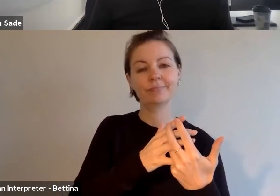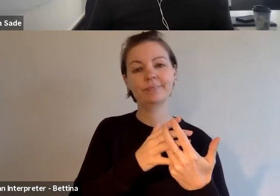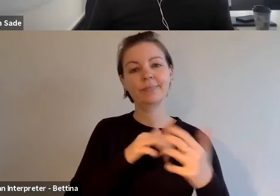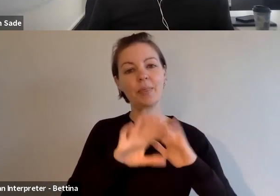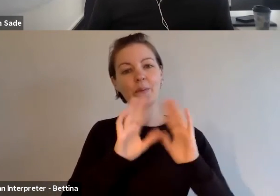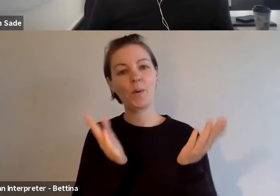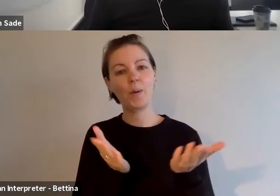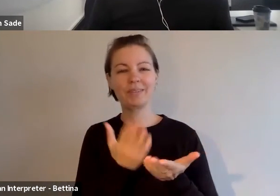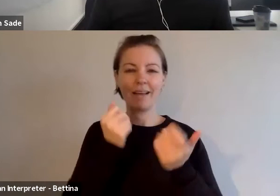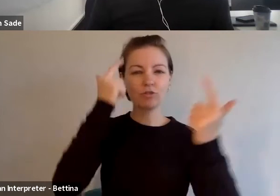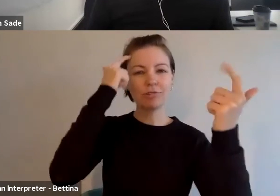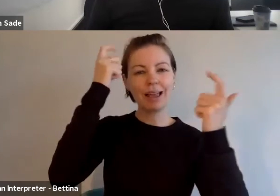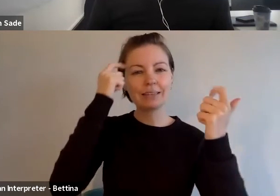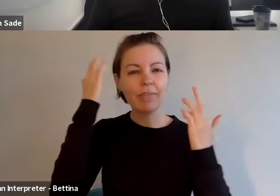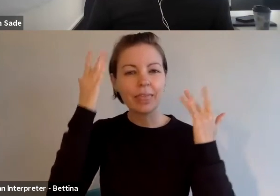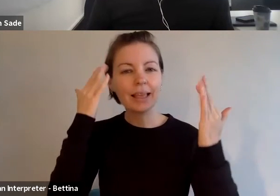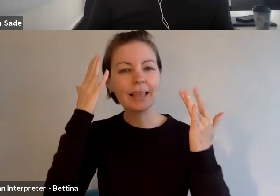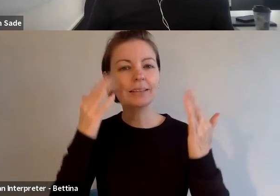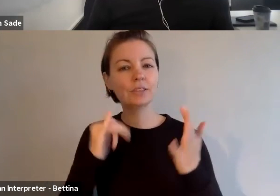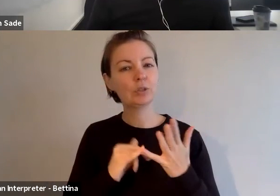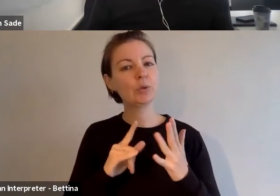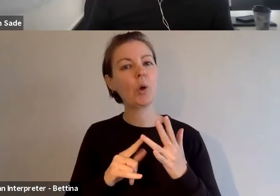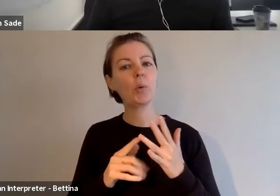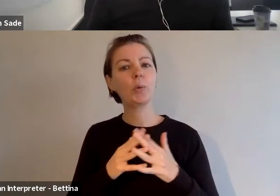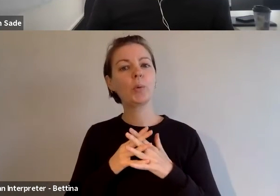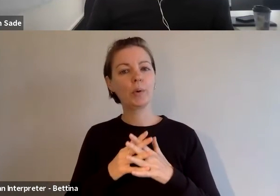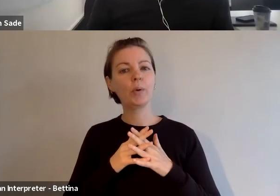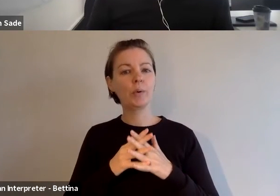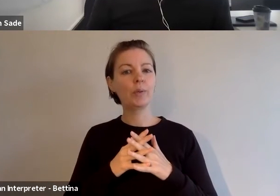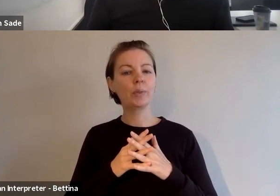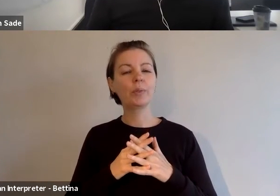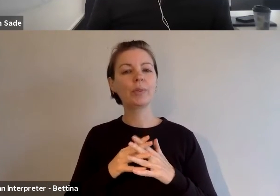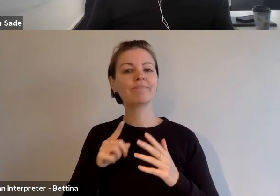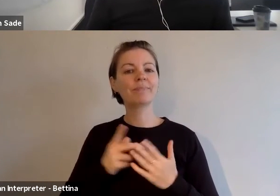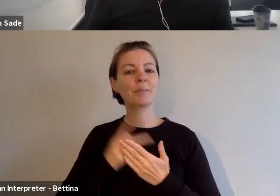I think it is underscored the valley of the report and the research of the program.